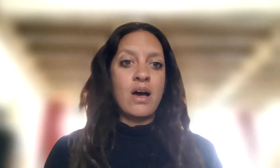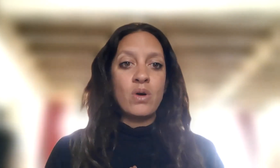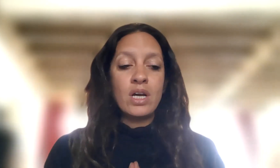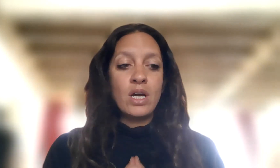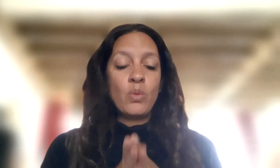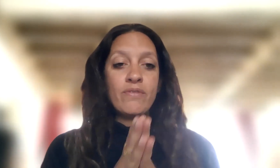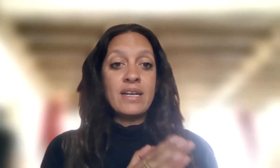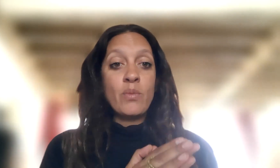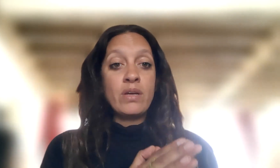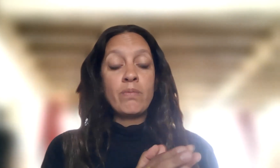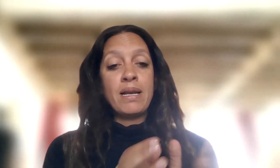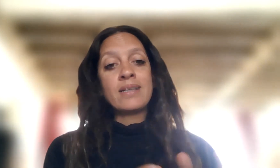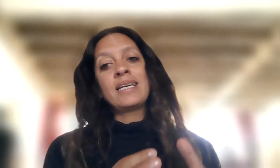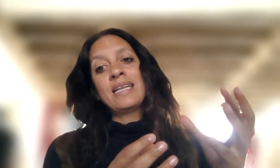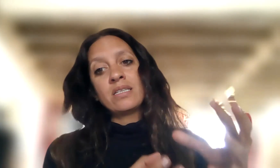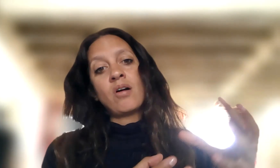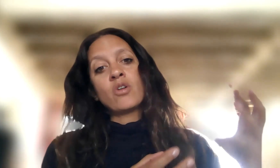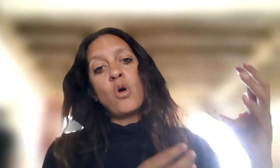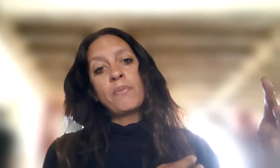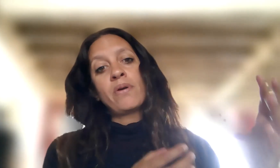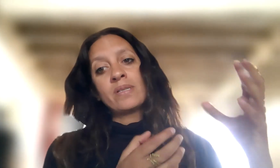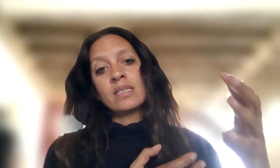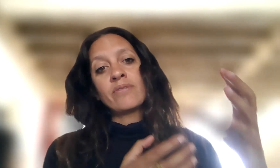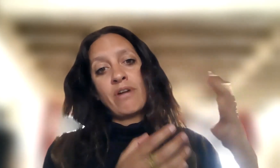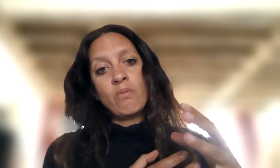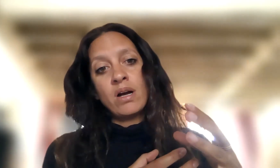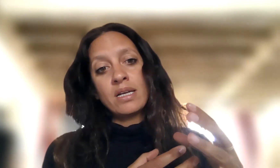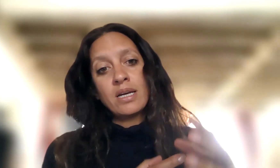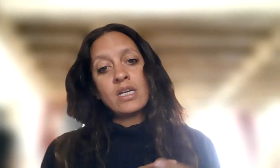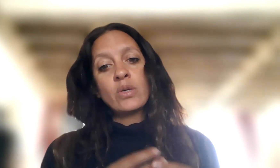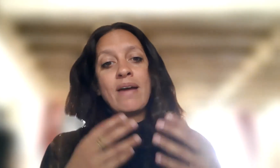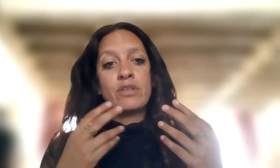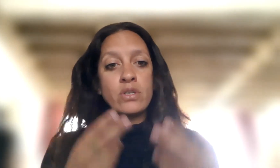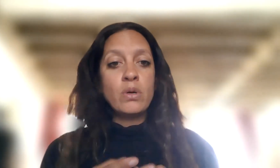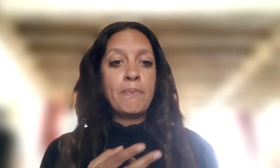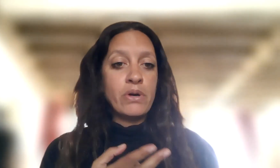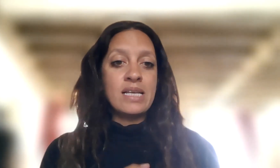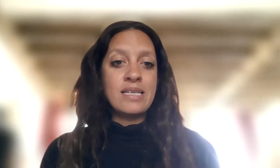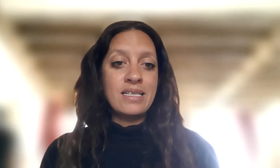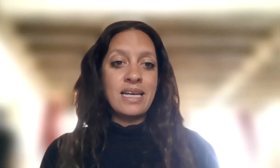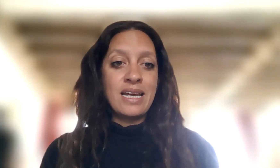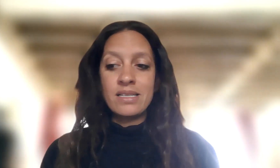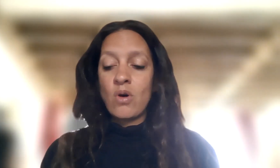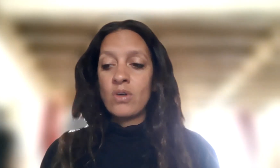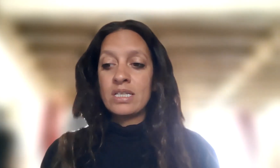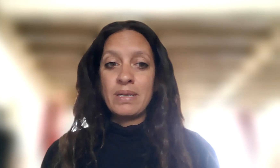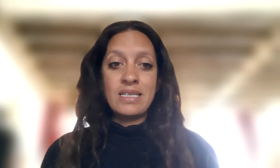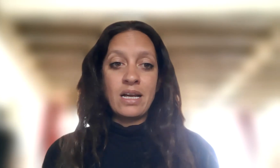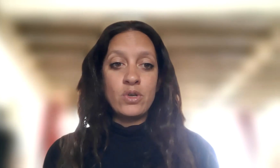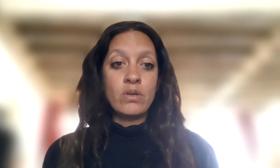of whether the data, the advice has been effective in better quality programming. This is how we have done it. We